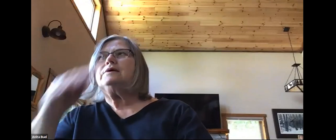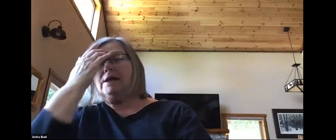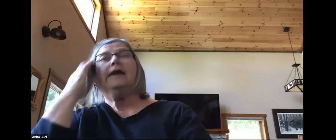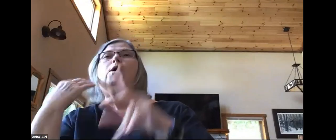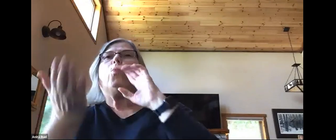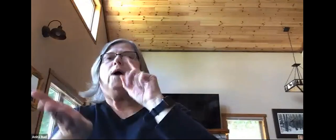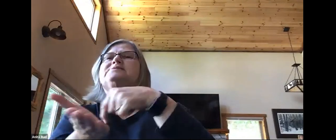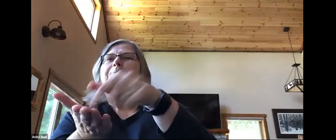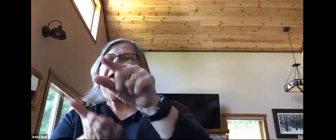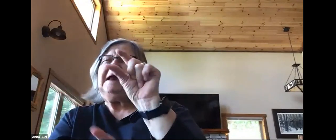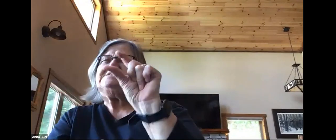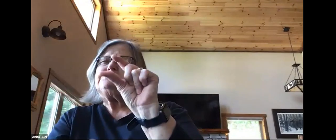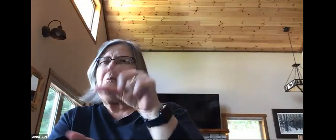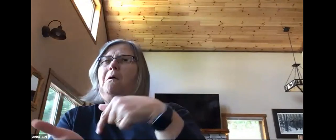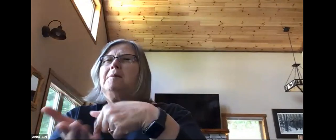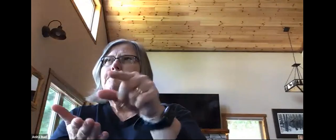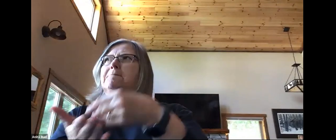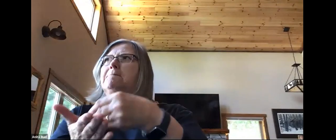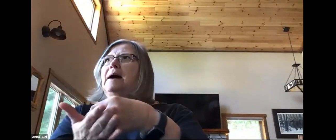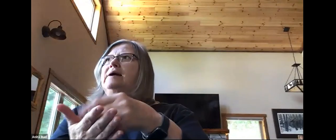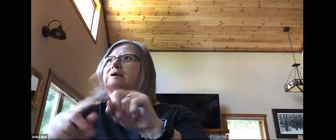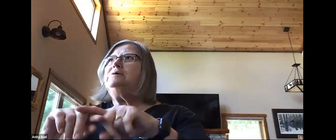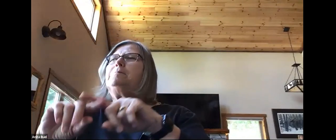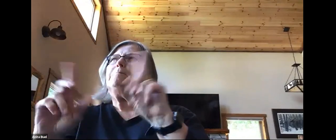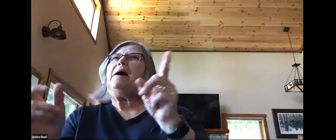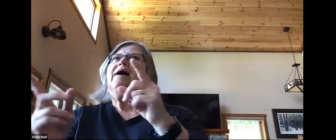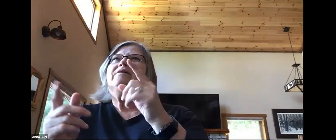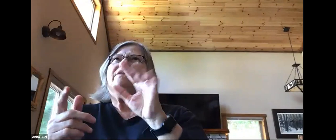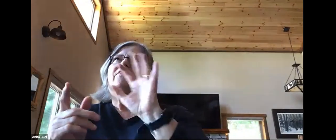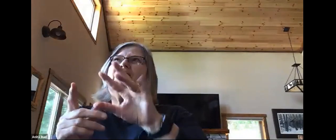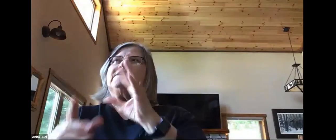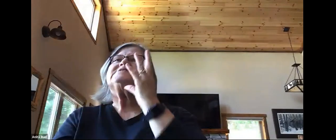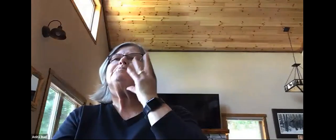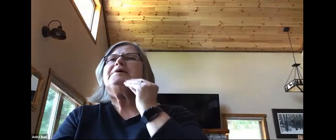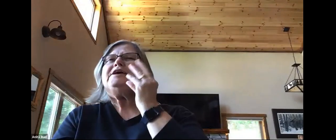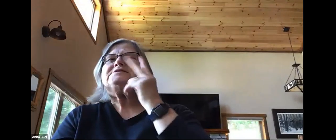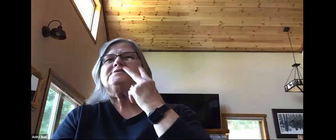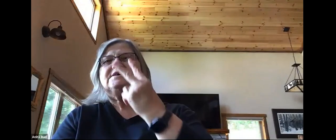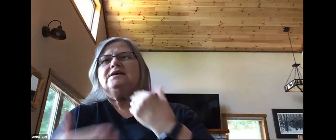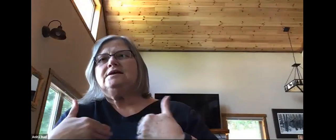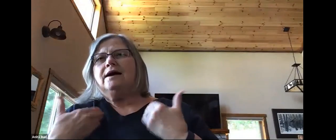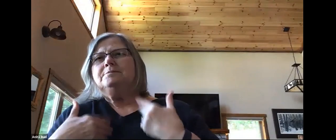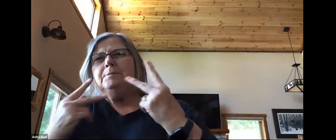watching of course. I was paid a small stipend, but I think more the